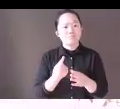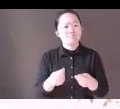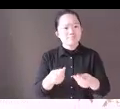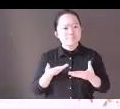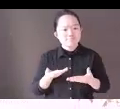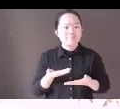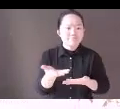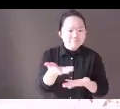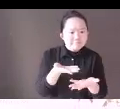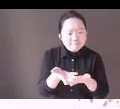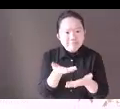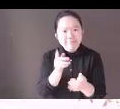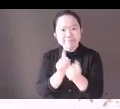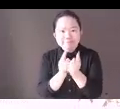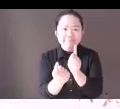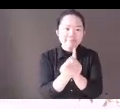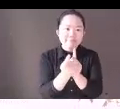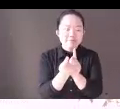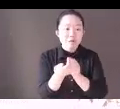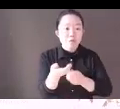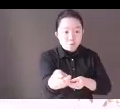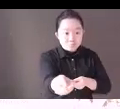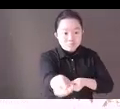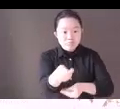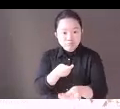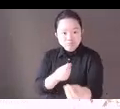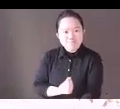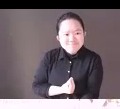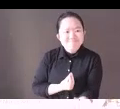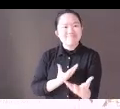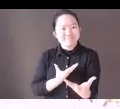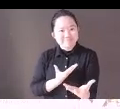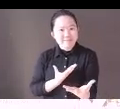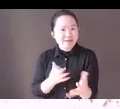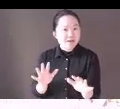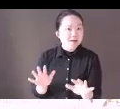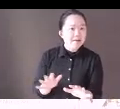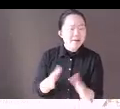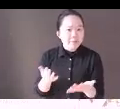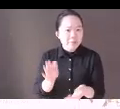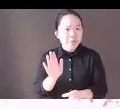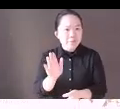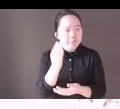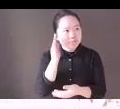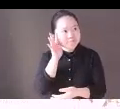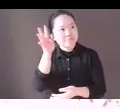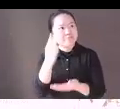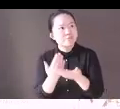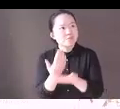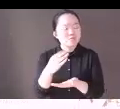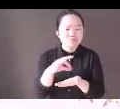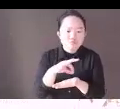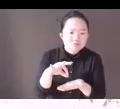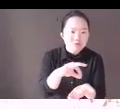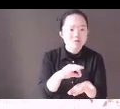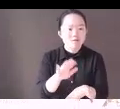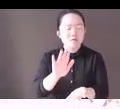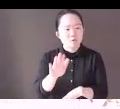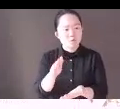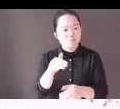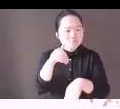will inspire us all bring new ideas and strengthen um our commitment uh globally